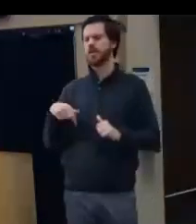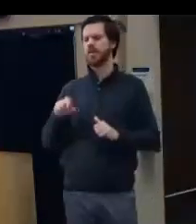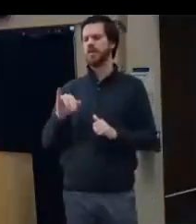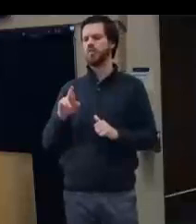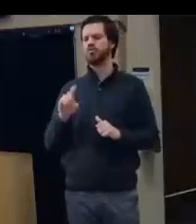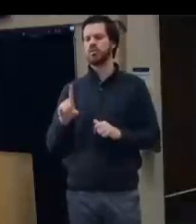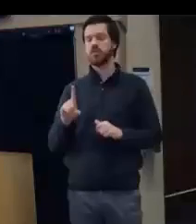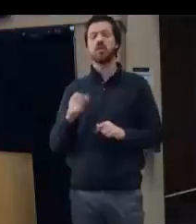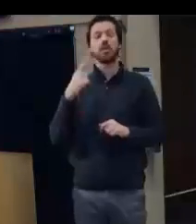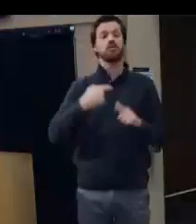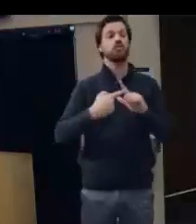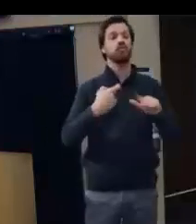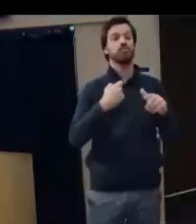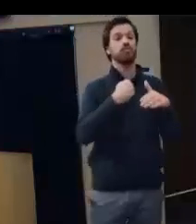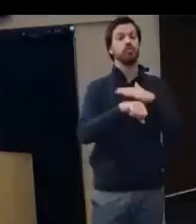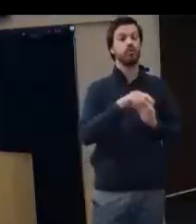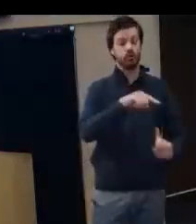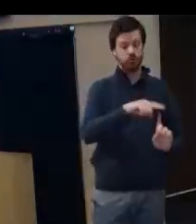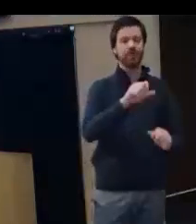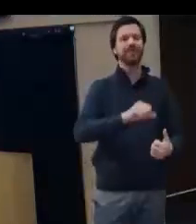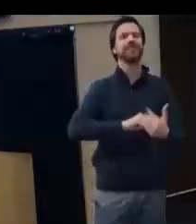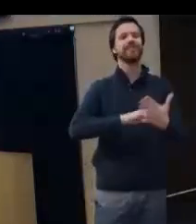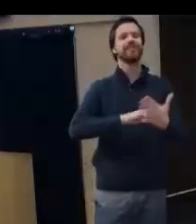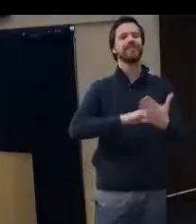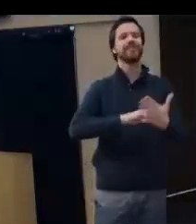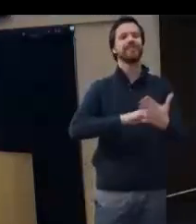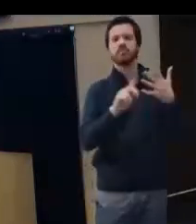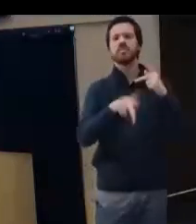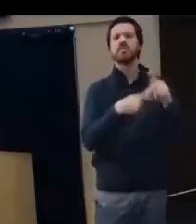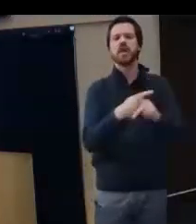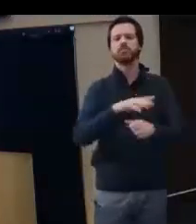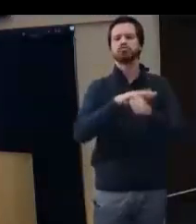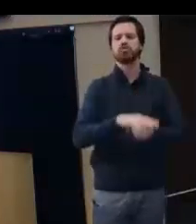so people with congenital heart disease face this kind of this these kind of stressors that every